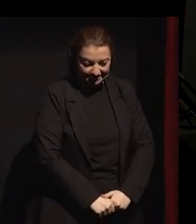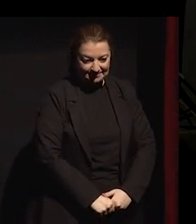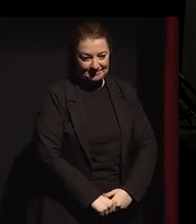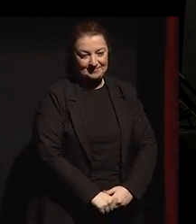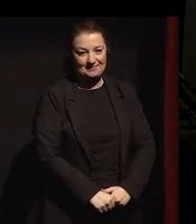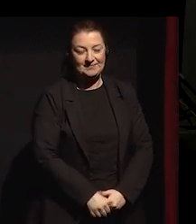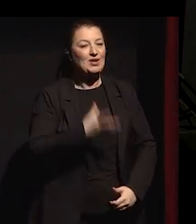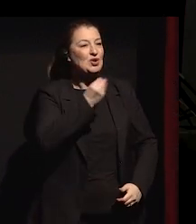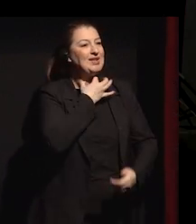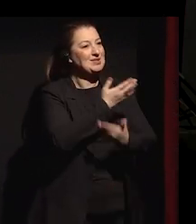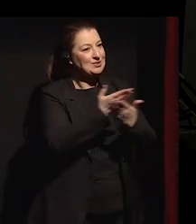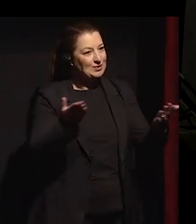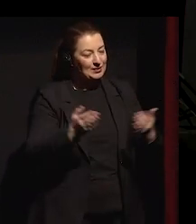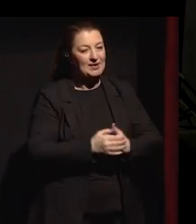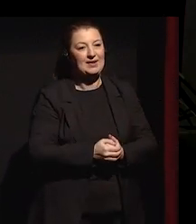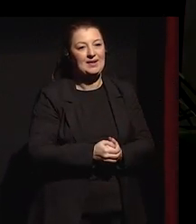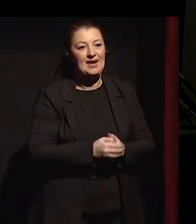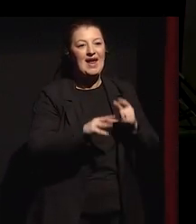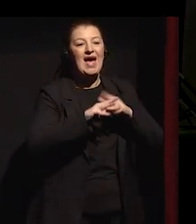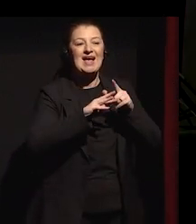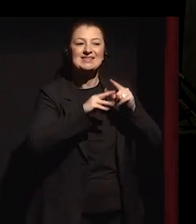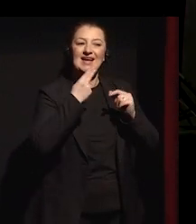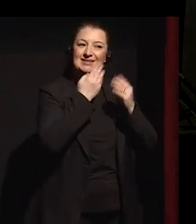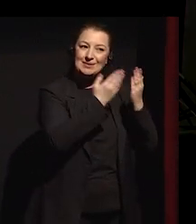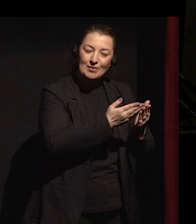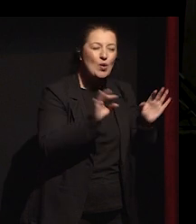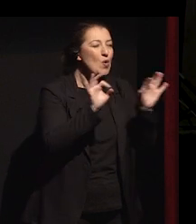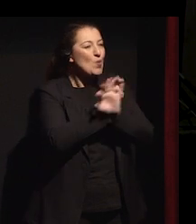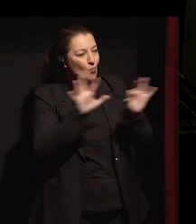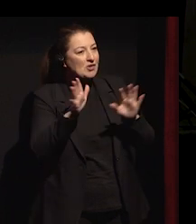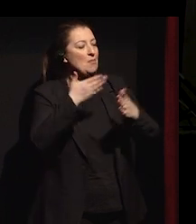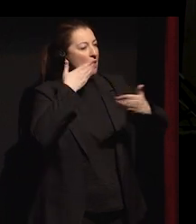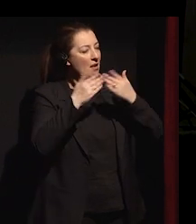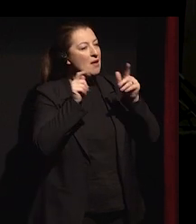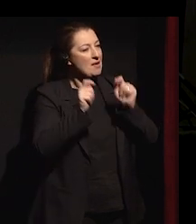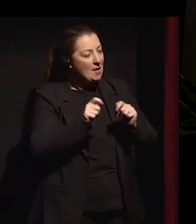I want to thank Esra Aysun. She described the festival in a wonderful way.